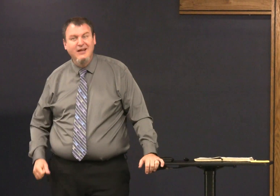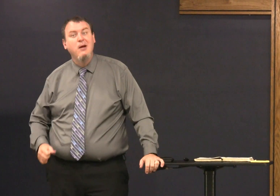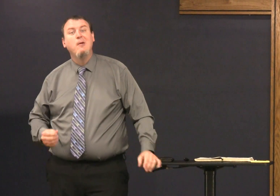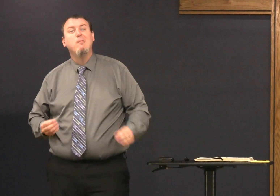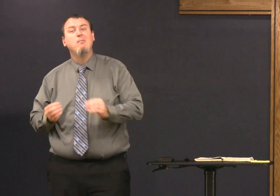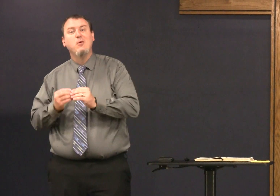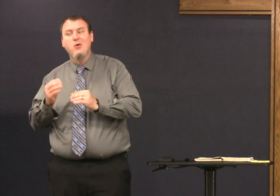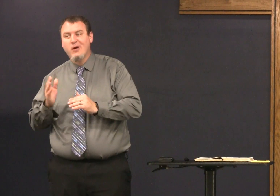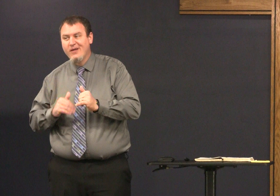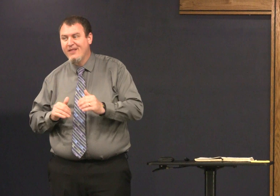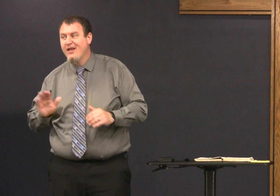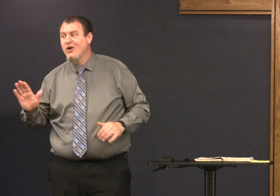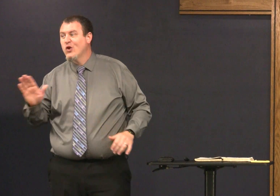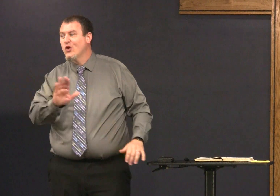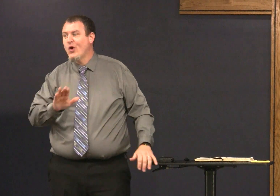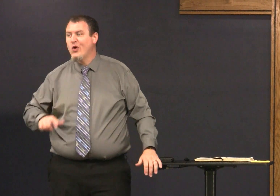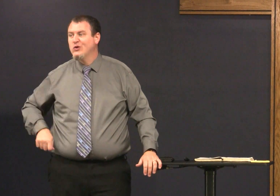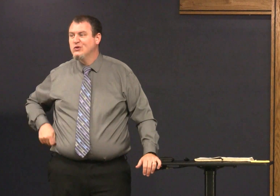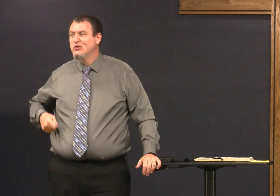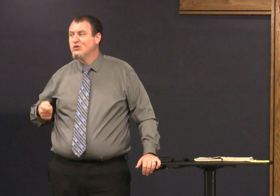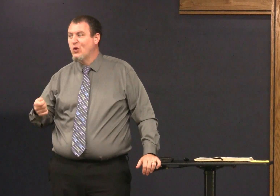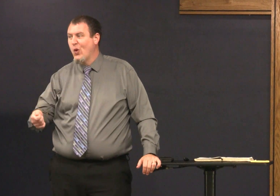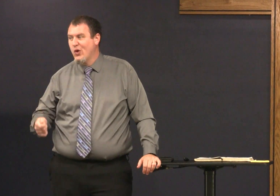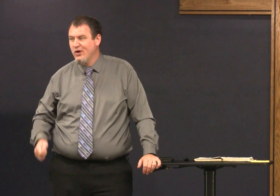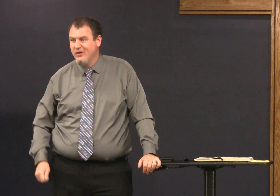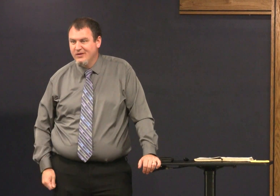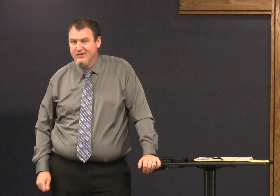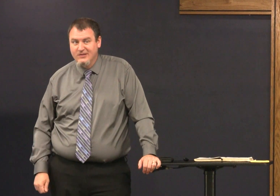do you need his power more than your sword